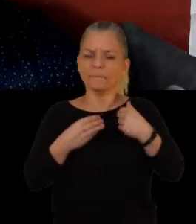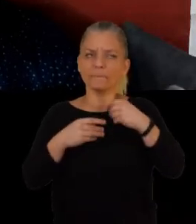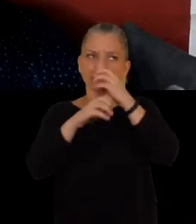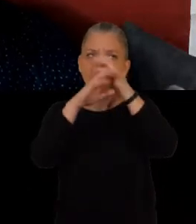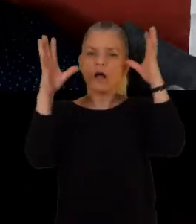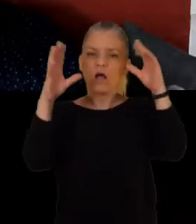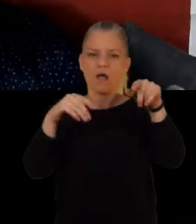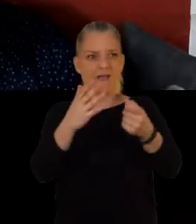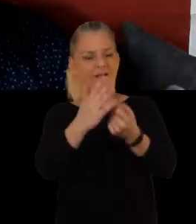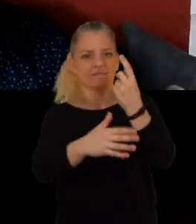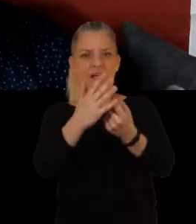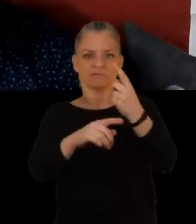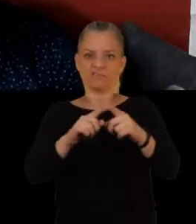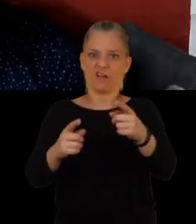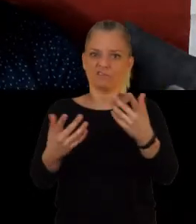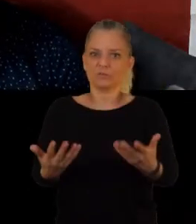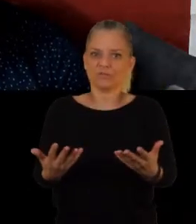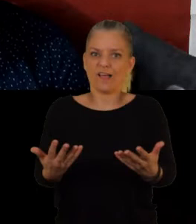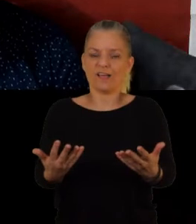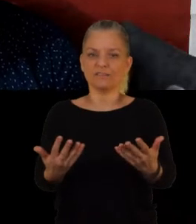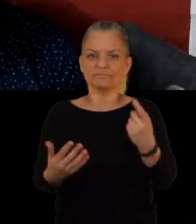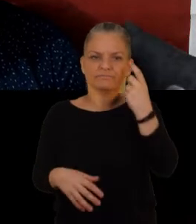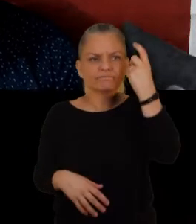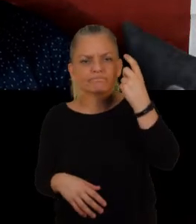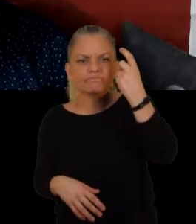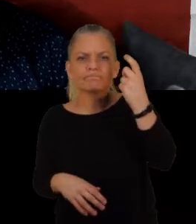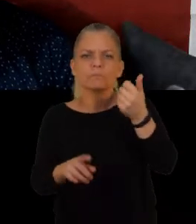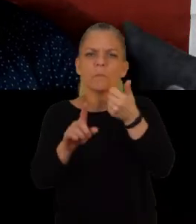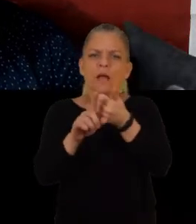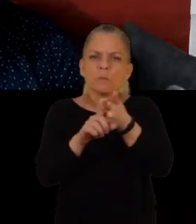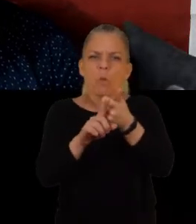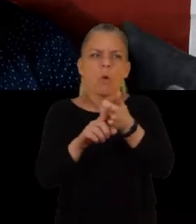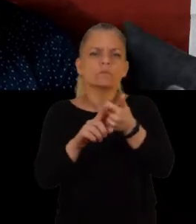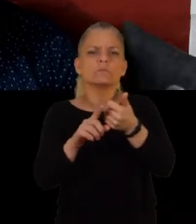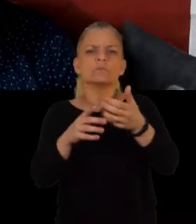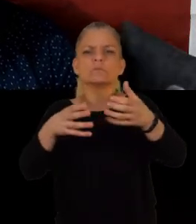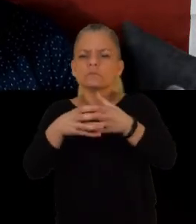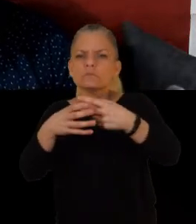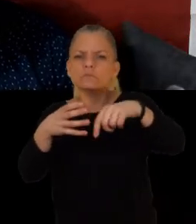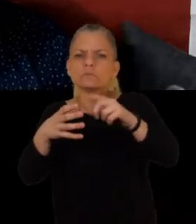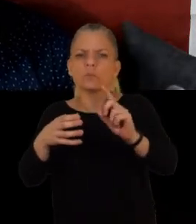helpful i suppose like events like um today of thinking about what is it that makes peer support